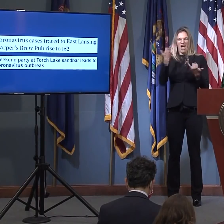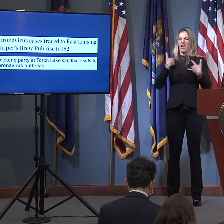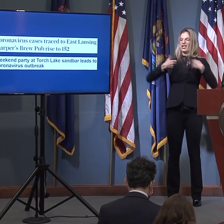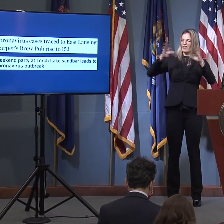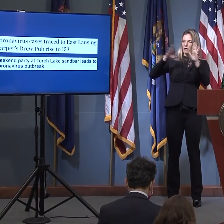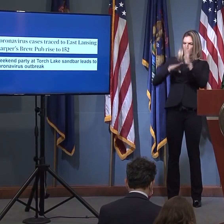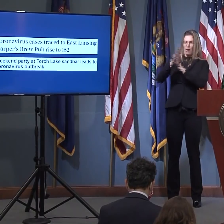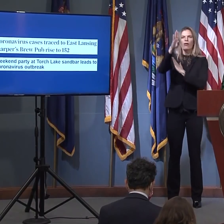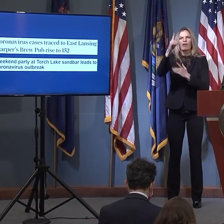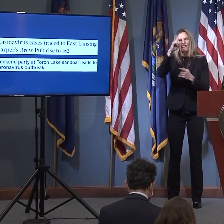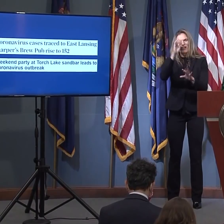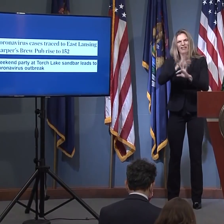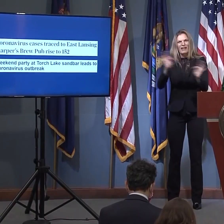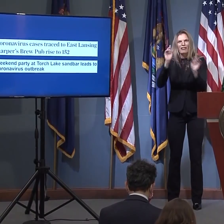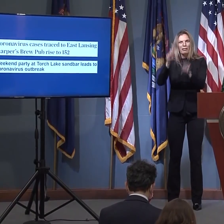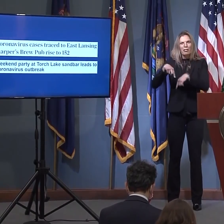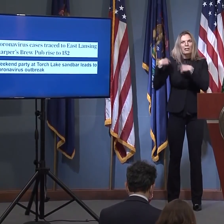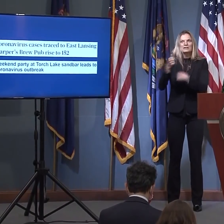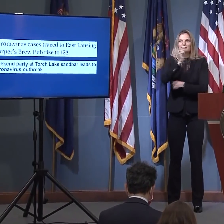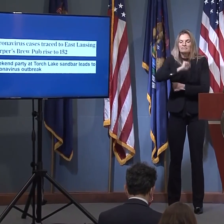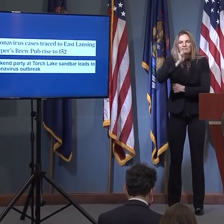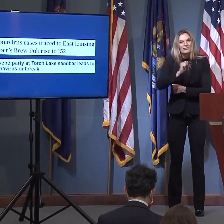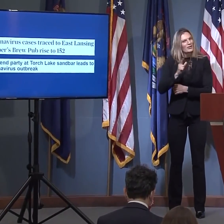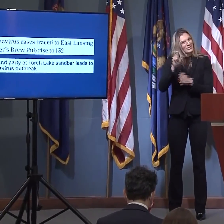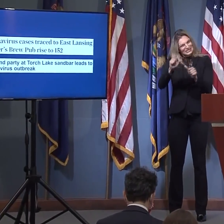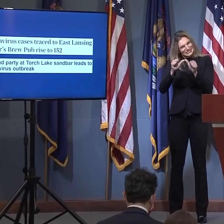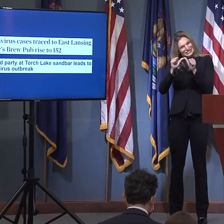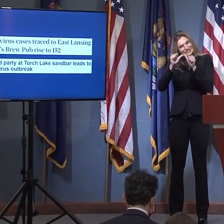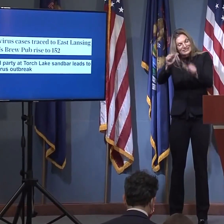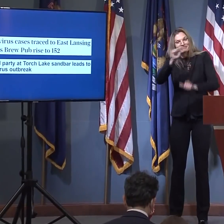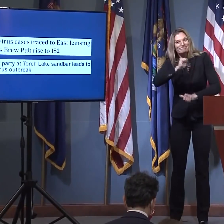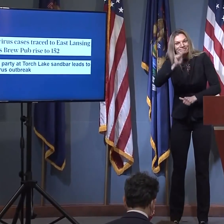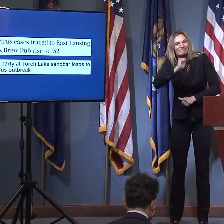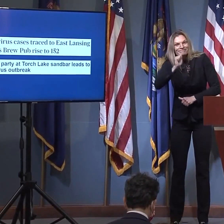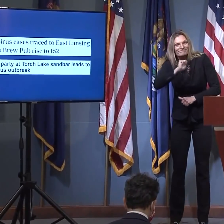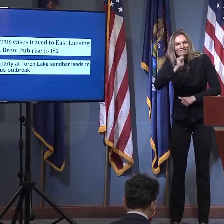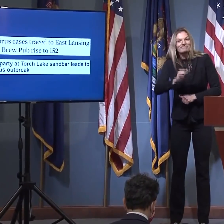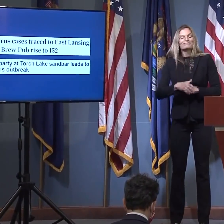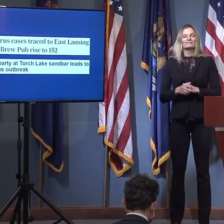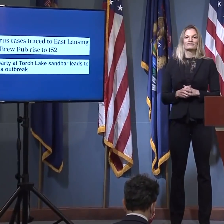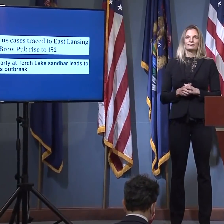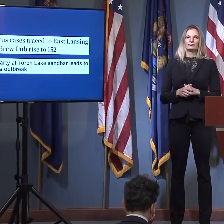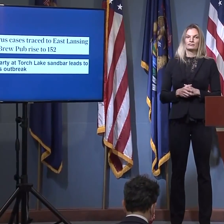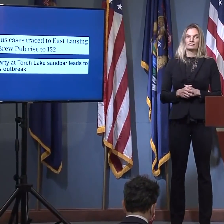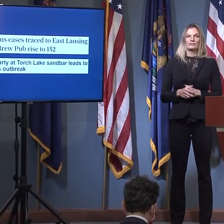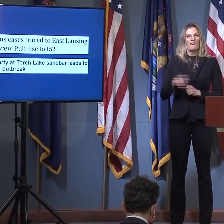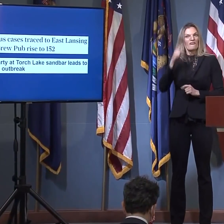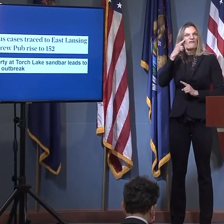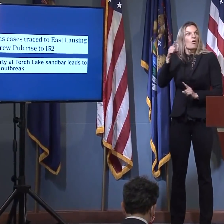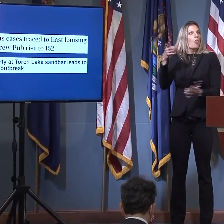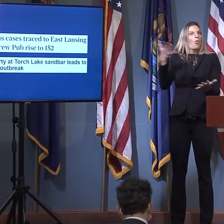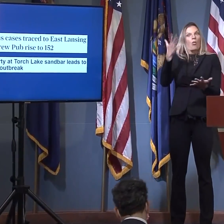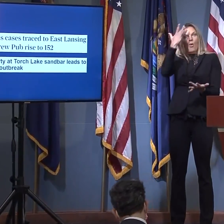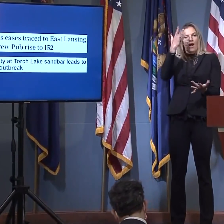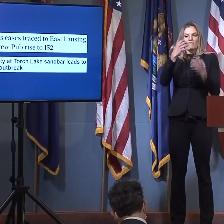OUR RESPONSE TO COVID-19 IS NOT MADE IN VEIN. SO FOR THE SAVING OUR NEIGHBORS, AND ARE OUR LOVED ONES, FOR OUR